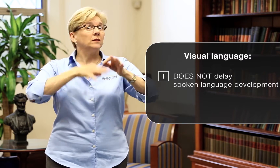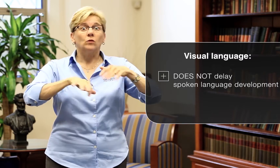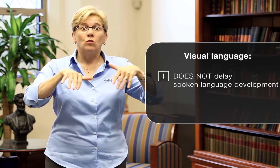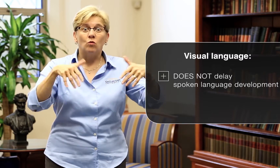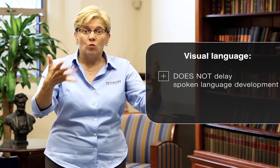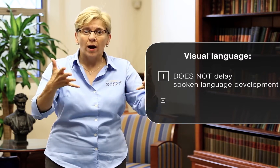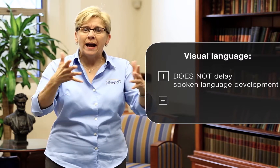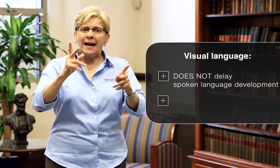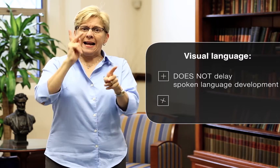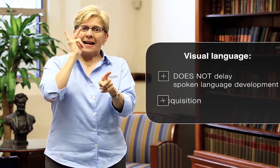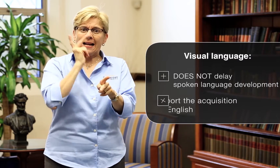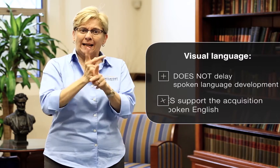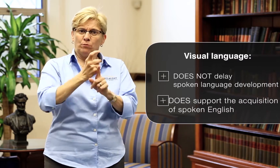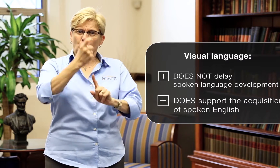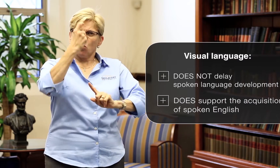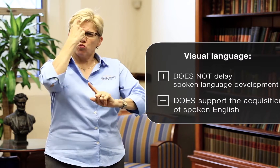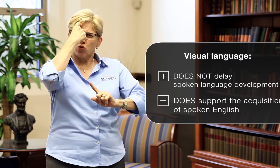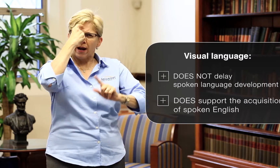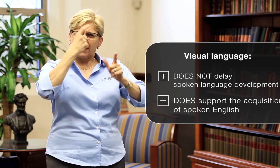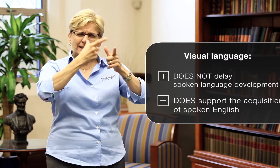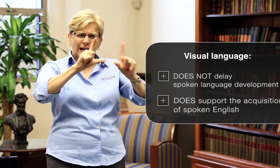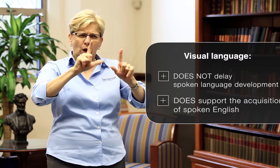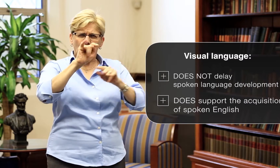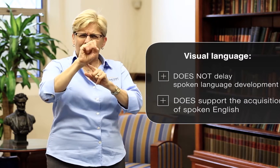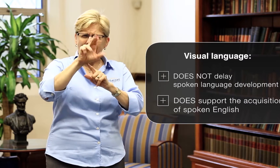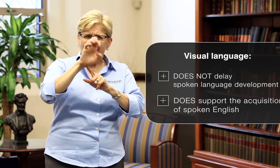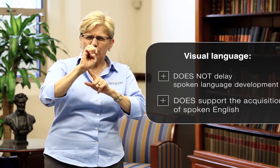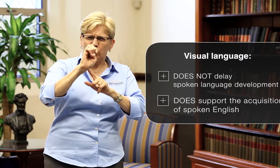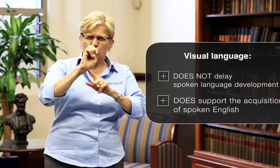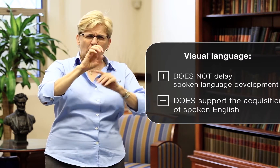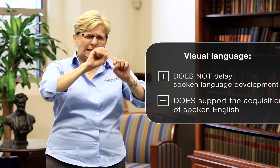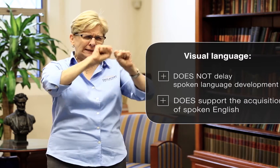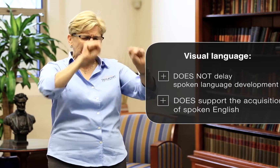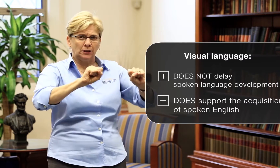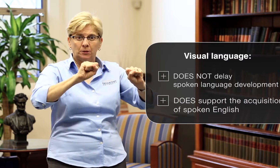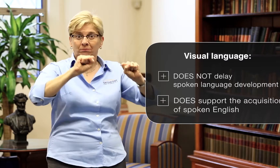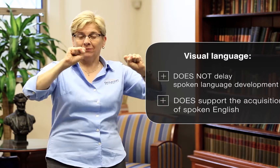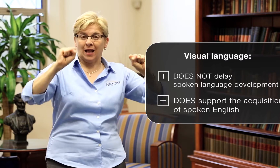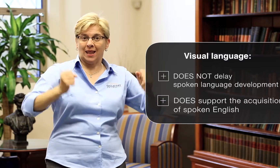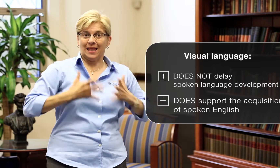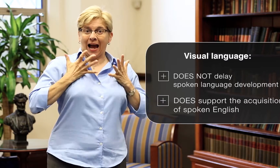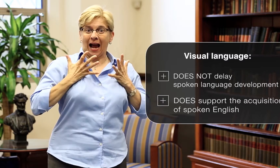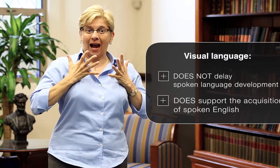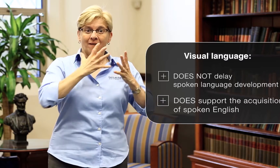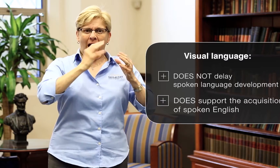but keeps their brains' language tissue and systems alive